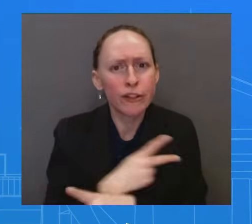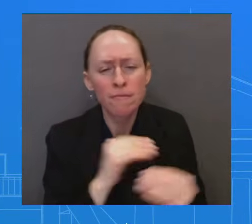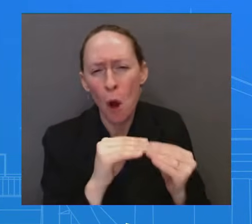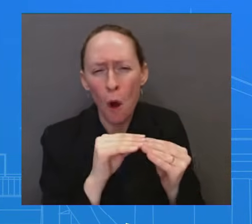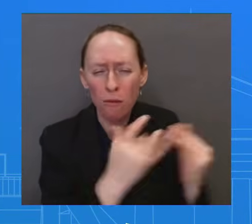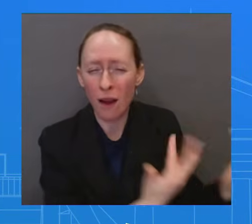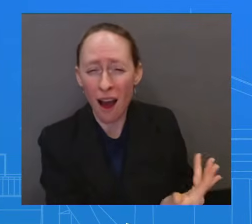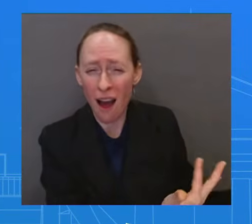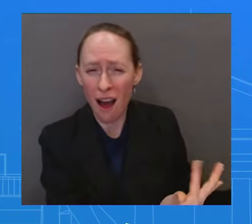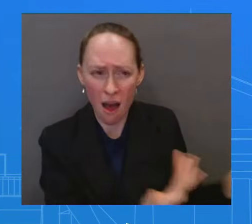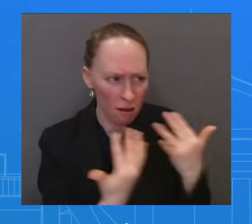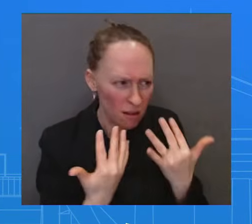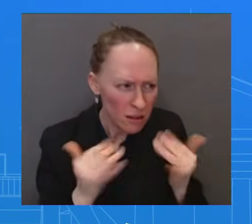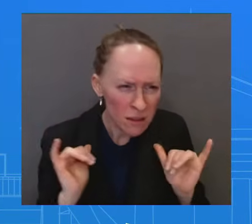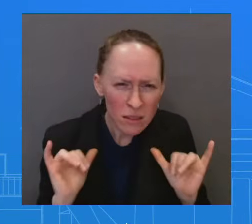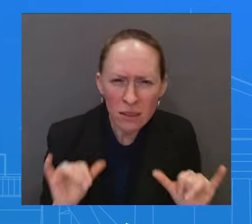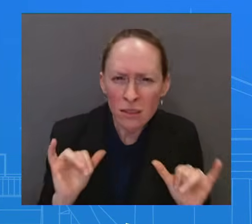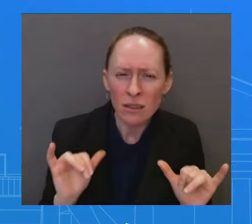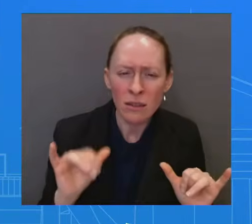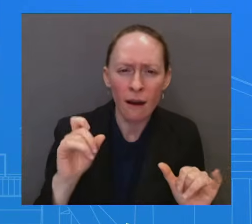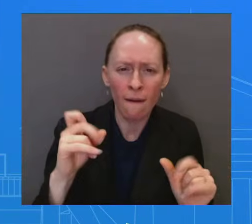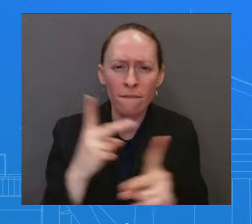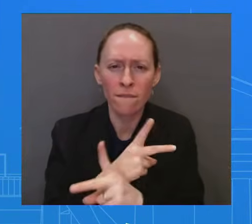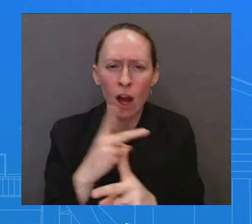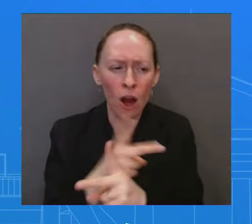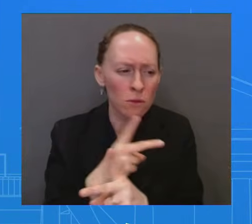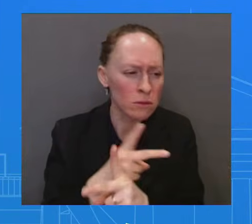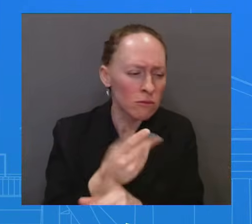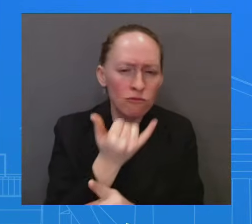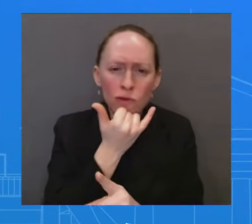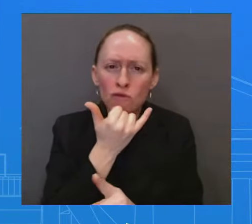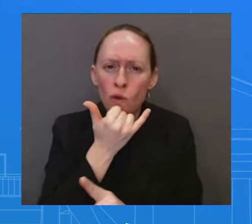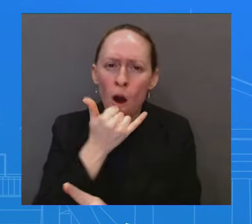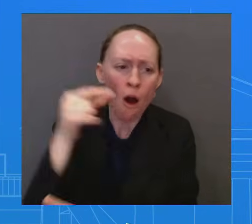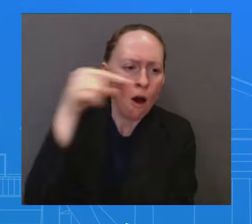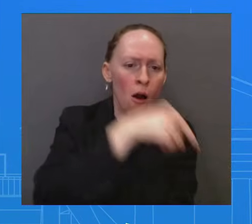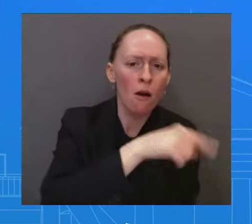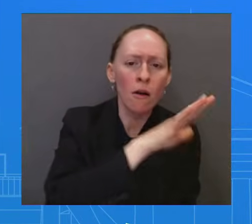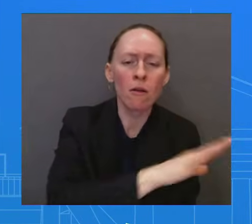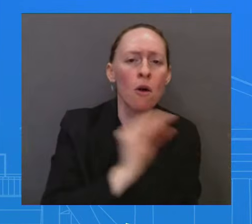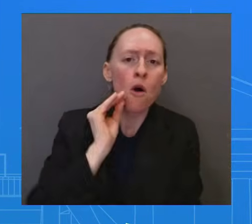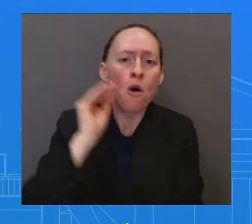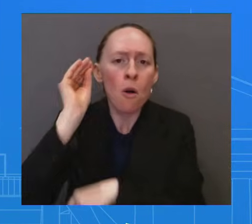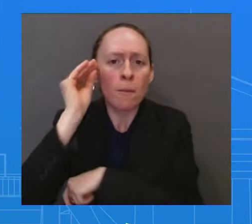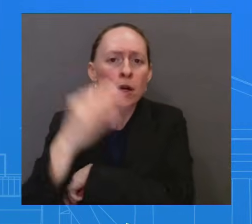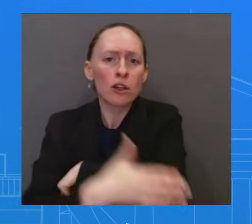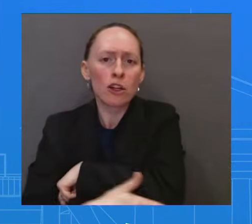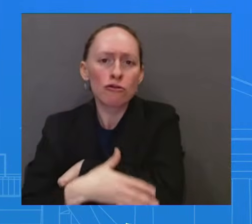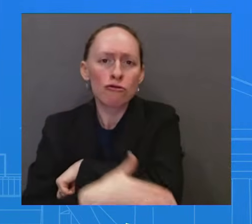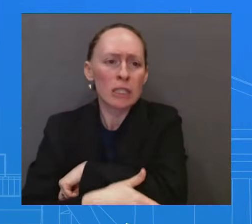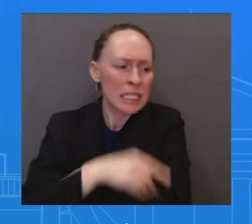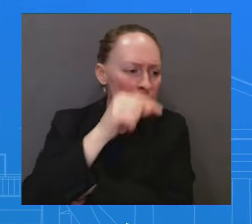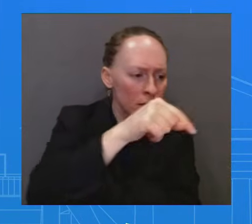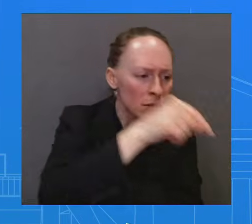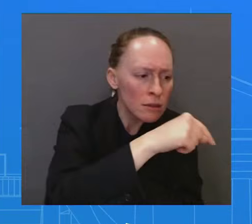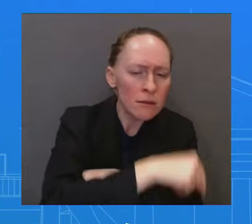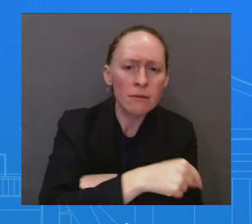So, the work that we did with Venezuela here -- not just to get Americans back, but to get the Maduro regime to ascribe